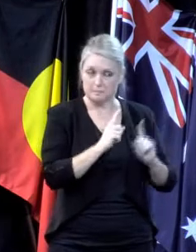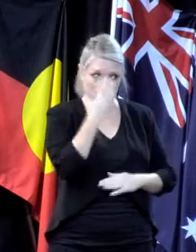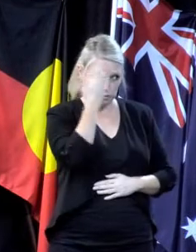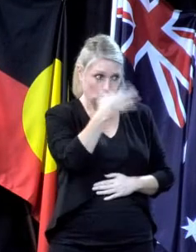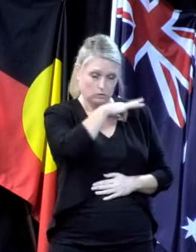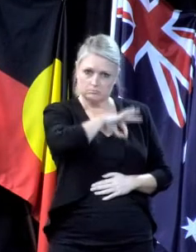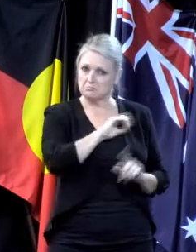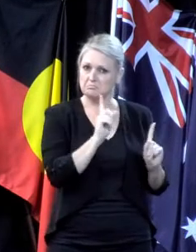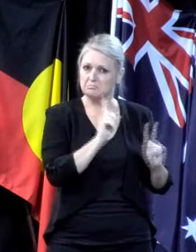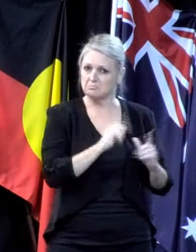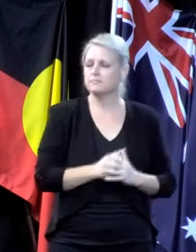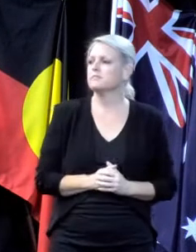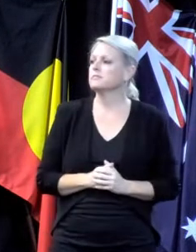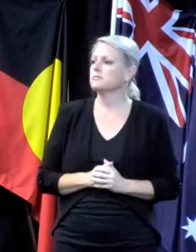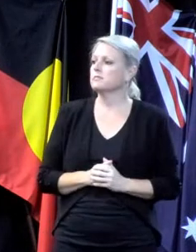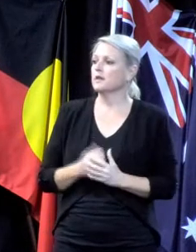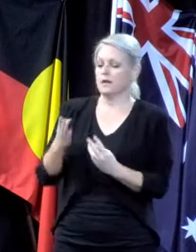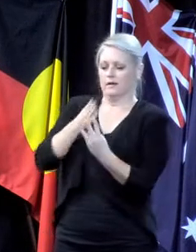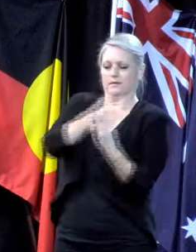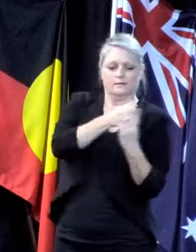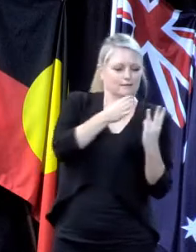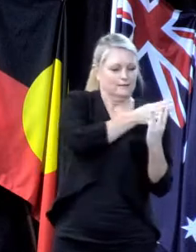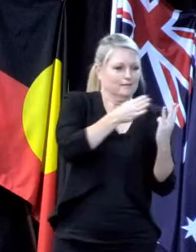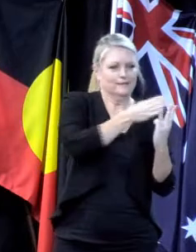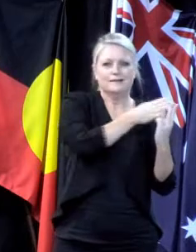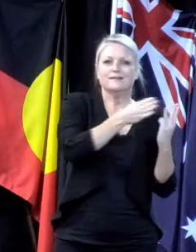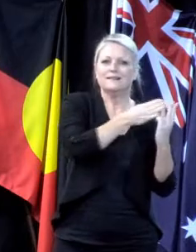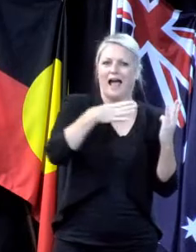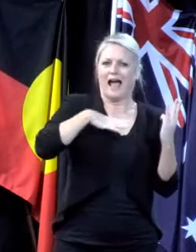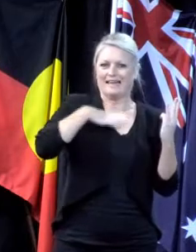Ms. Morris, do you wanna start? Ms. Kauppila, do you want to start? I'm gonna have to get you tags.